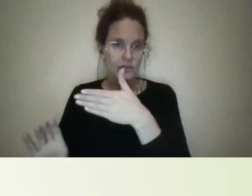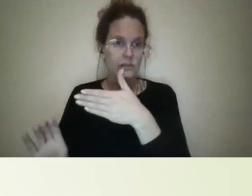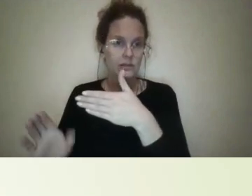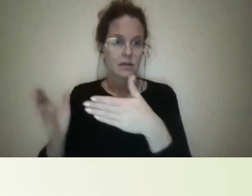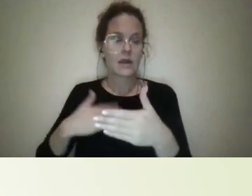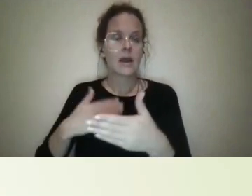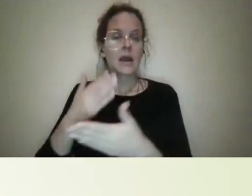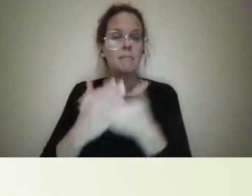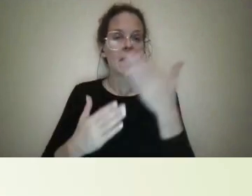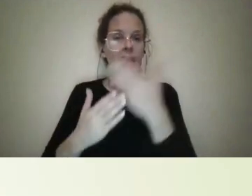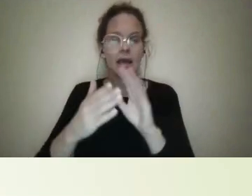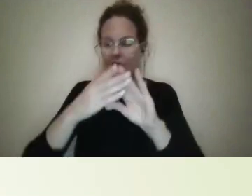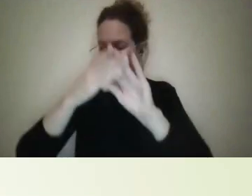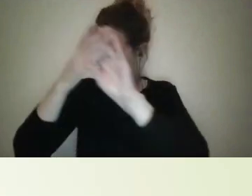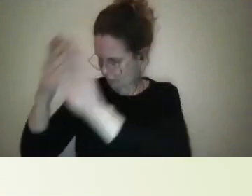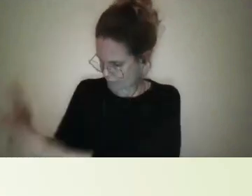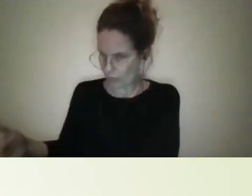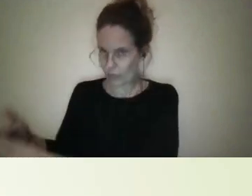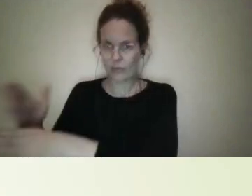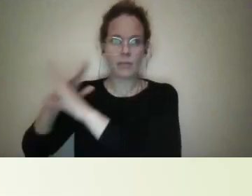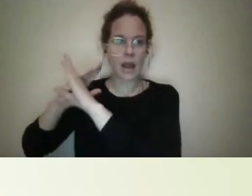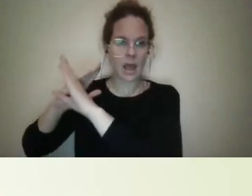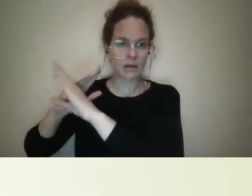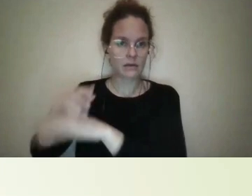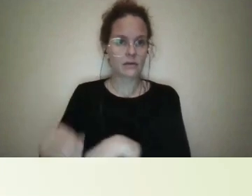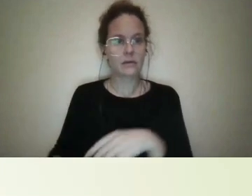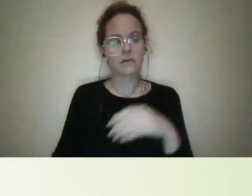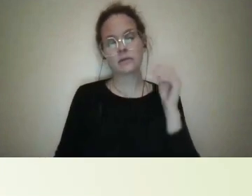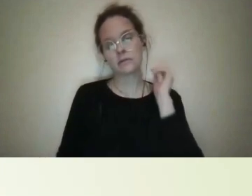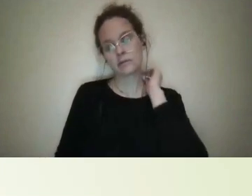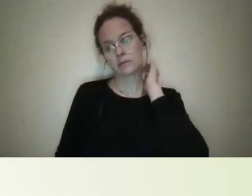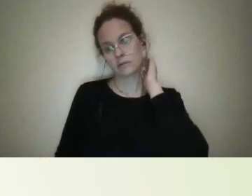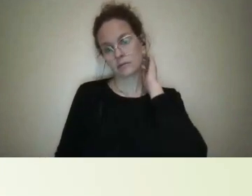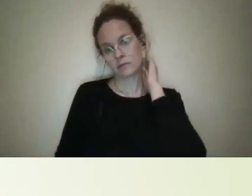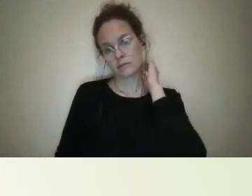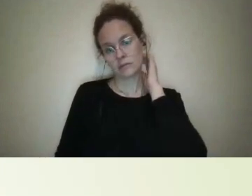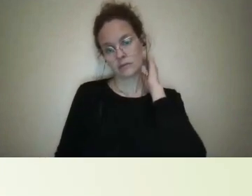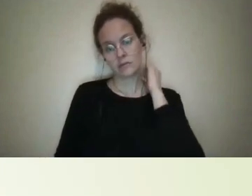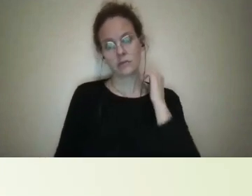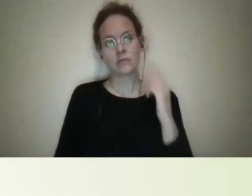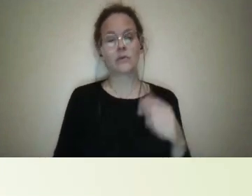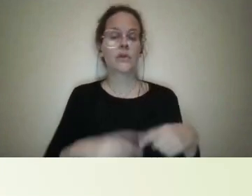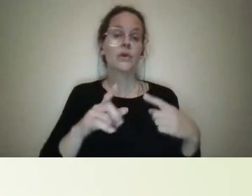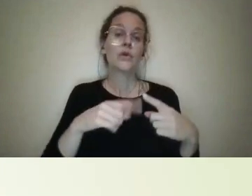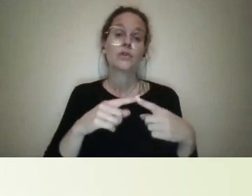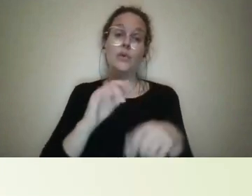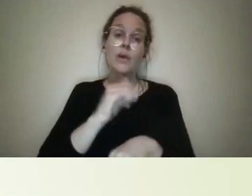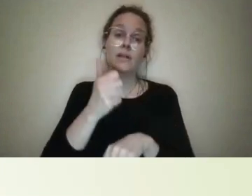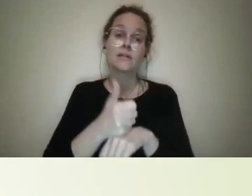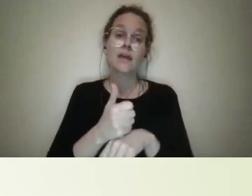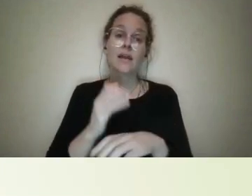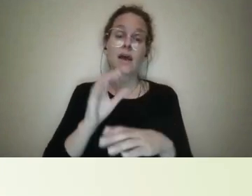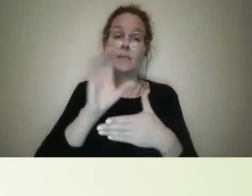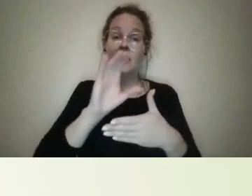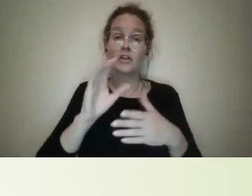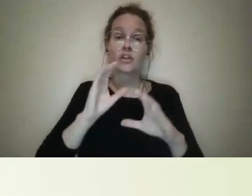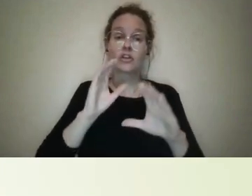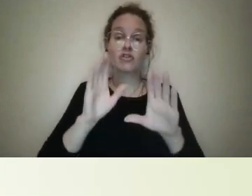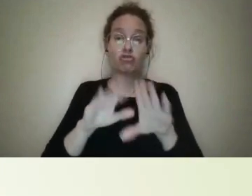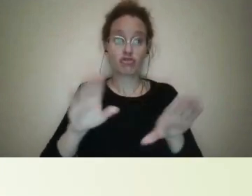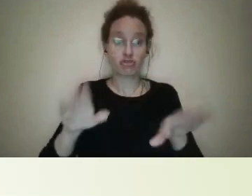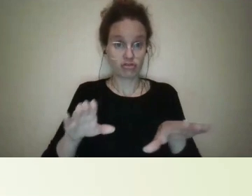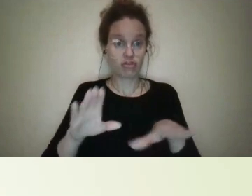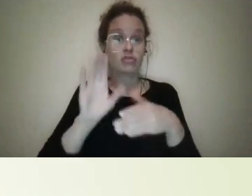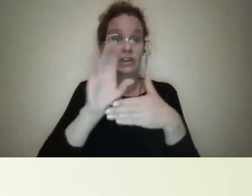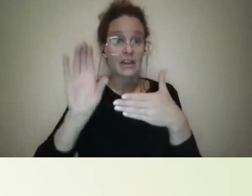removed. So when we are setting up consequences for our children, we must follow through on those